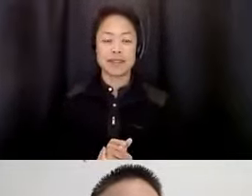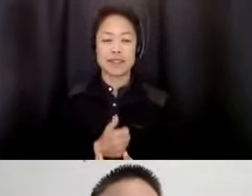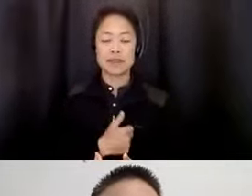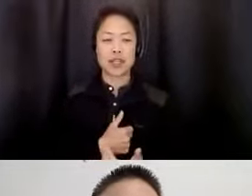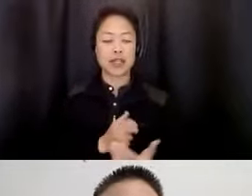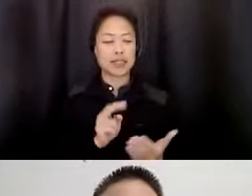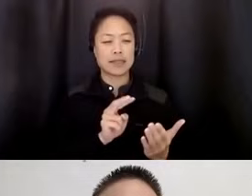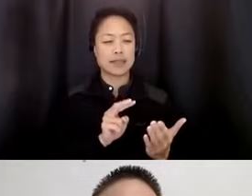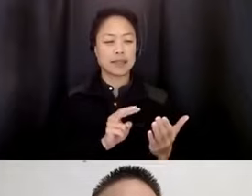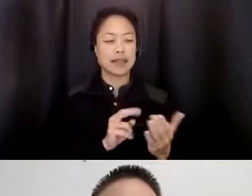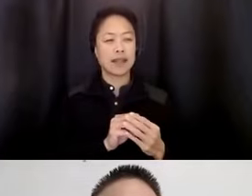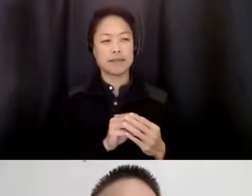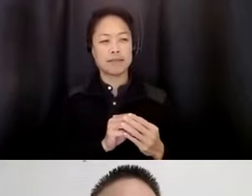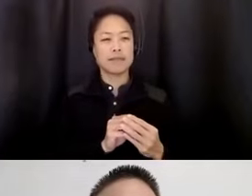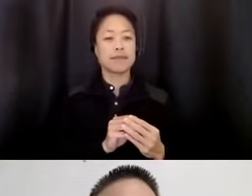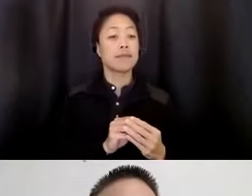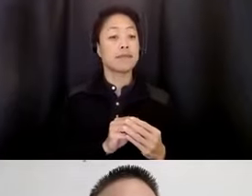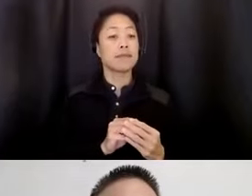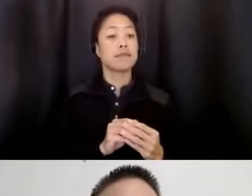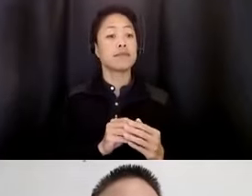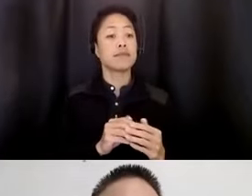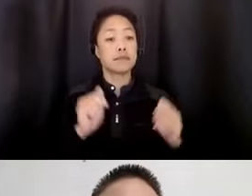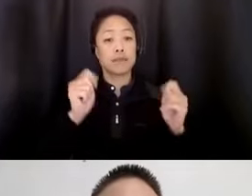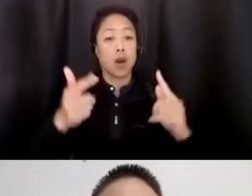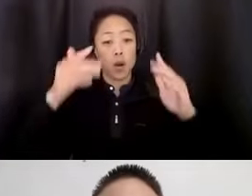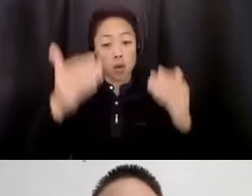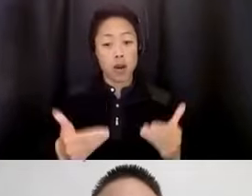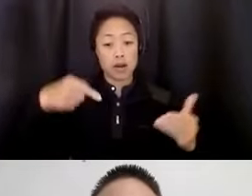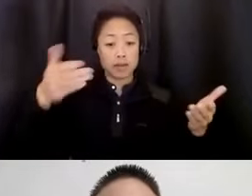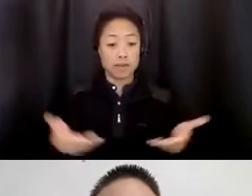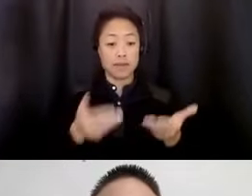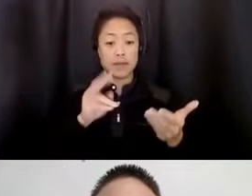Everyone is welcome to this virtual town hall and hopefully we can have